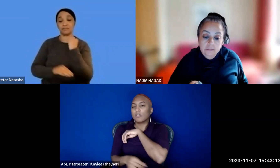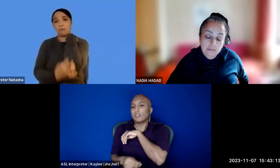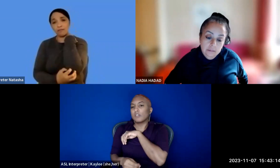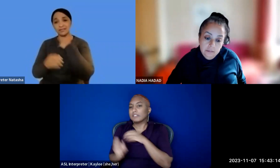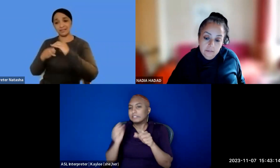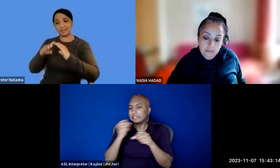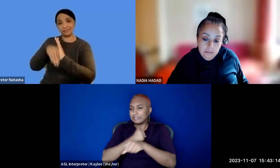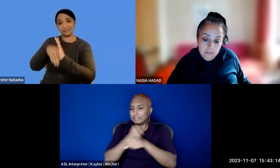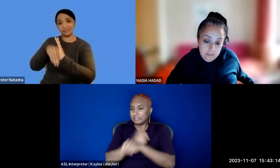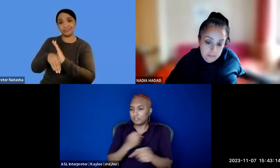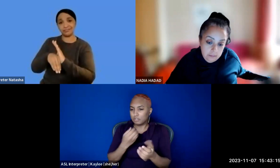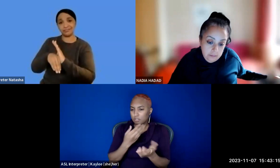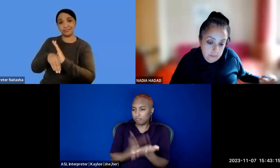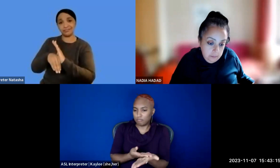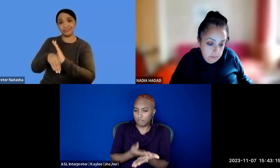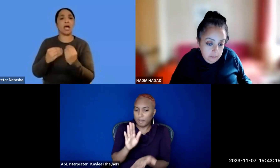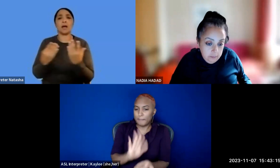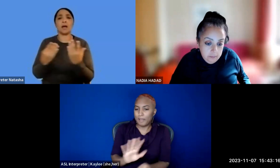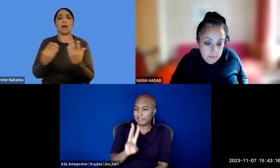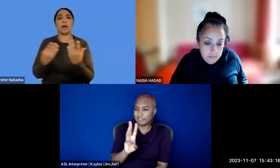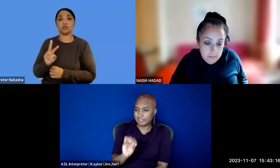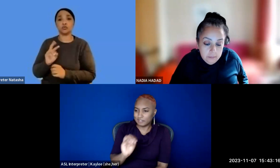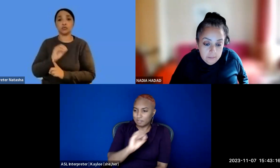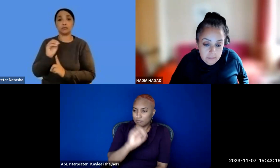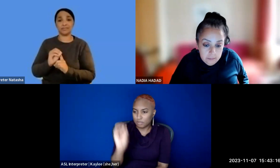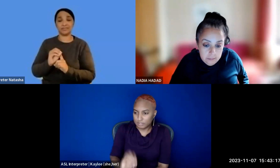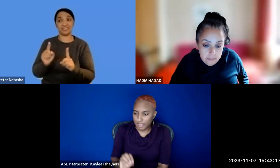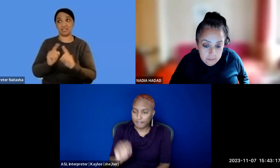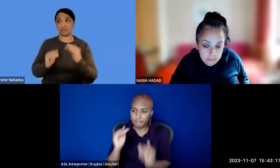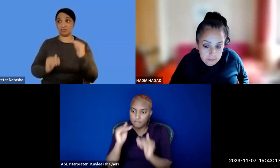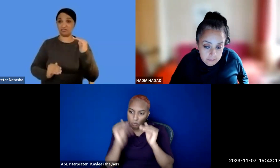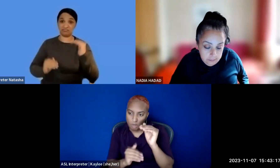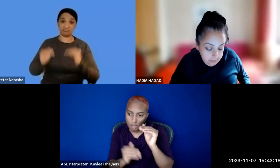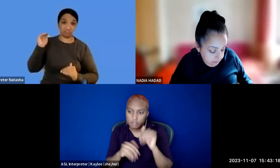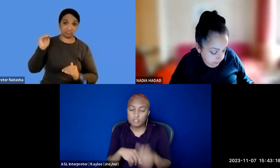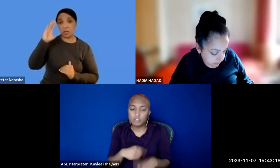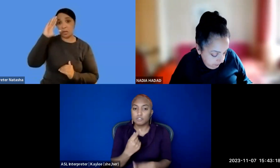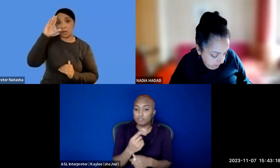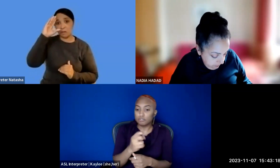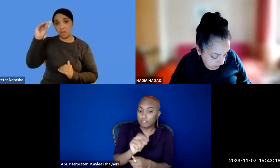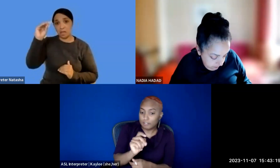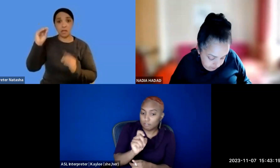with large inequalities, including gender, urban-rural, etc.